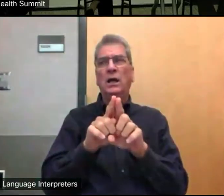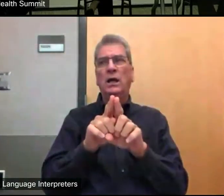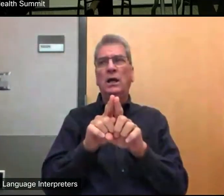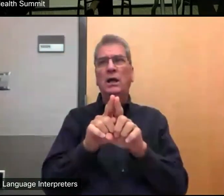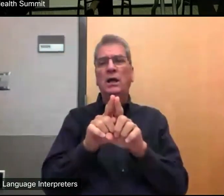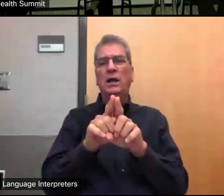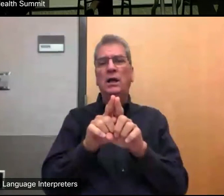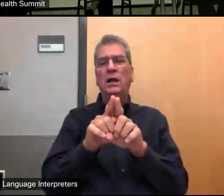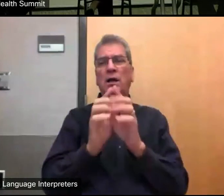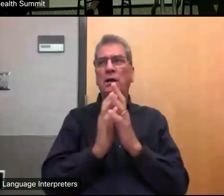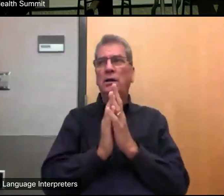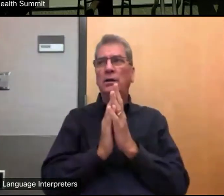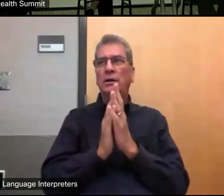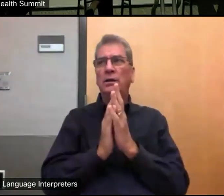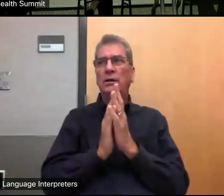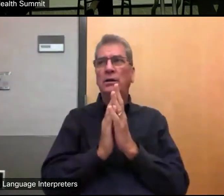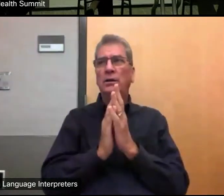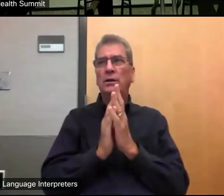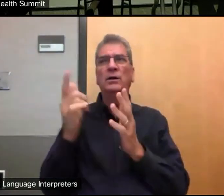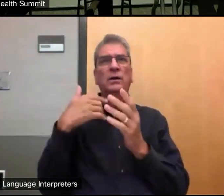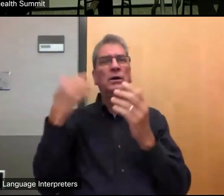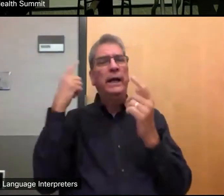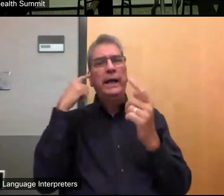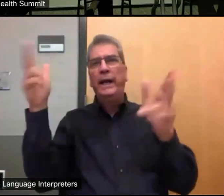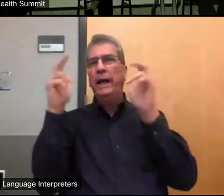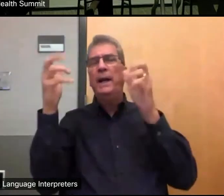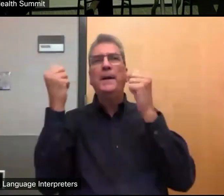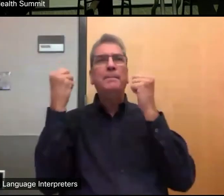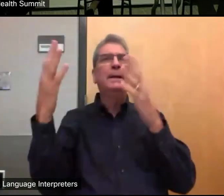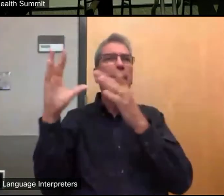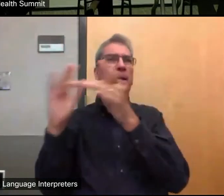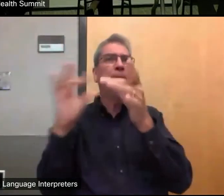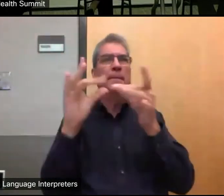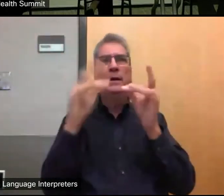diseases, and we are hearing so many news message about infectious diseases.